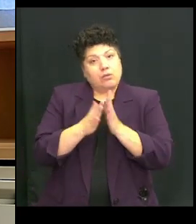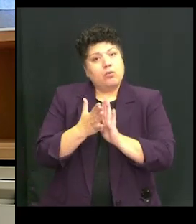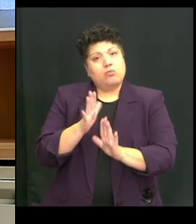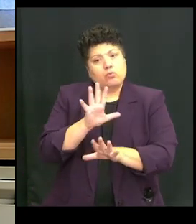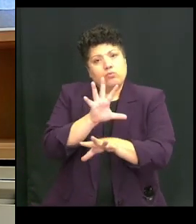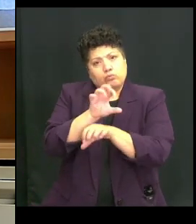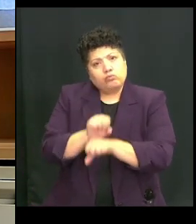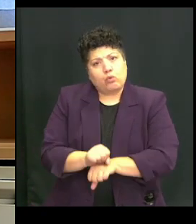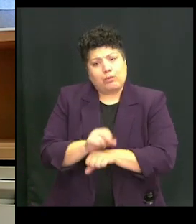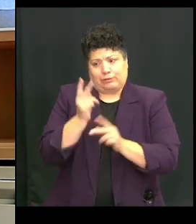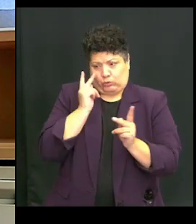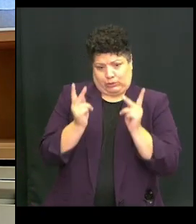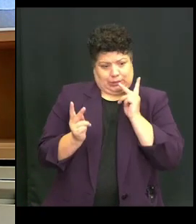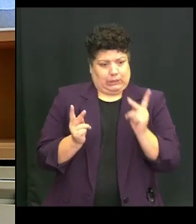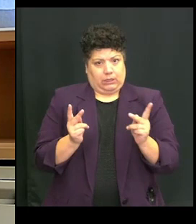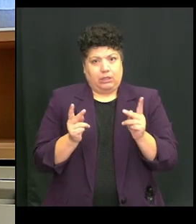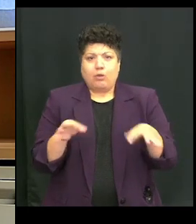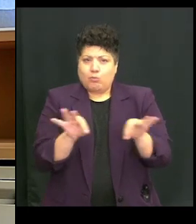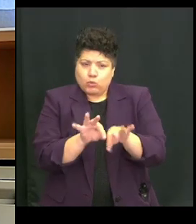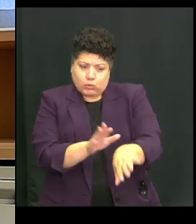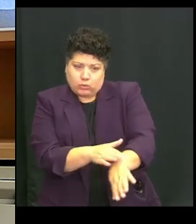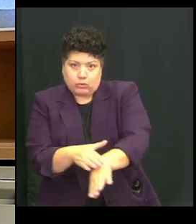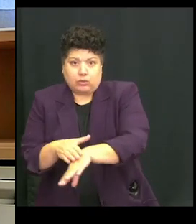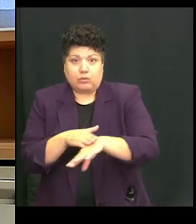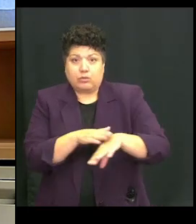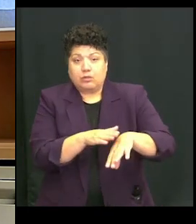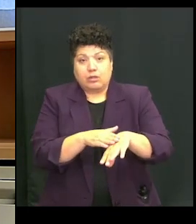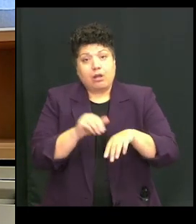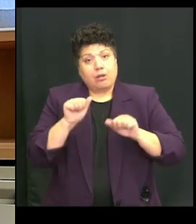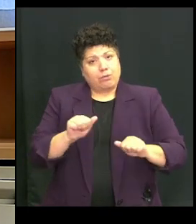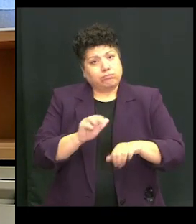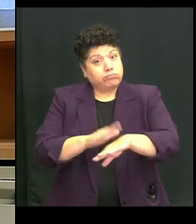We can also make people aware of their own political blind spots,